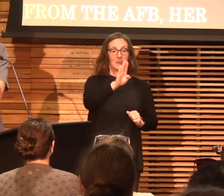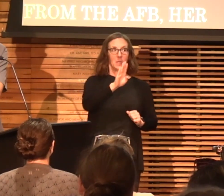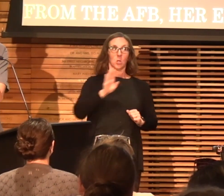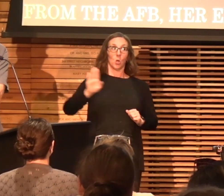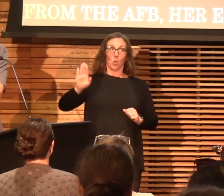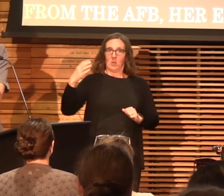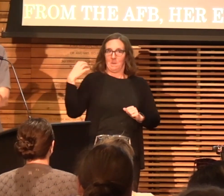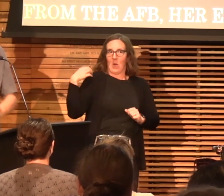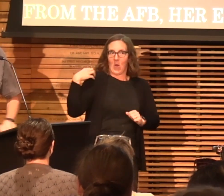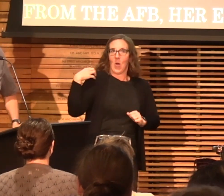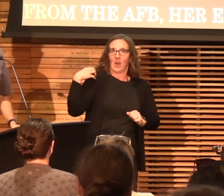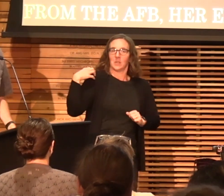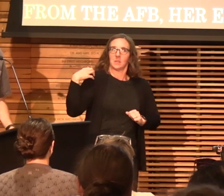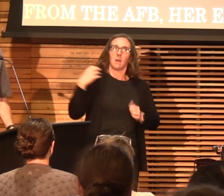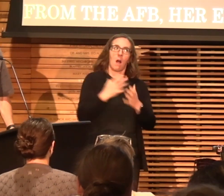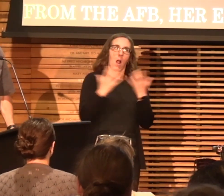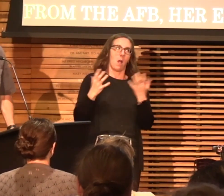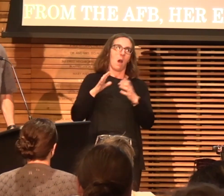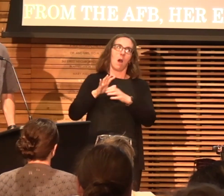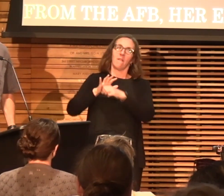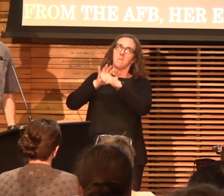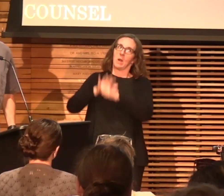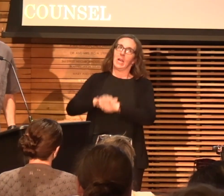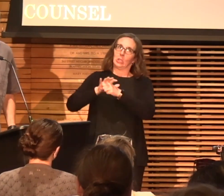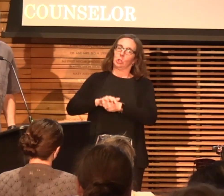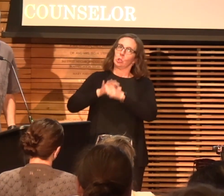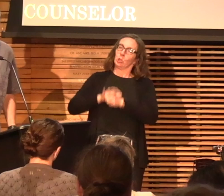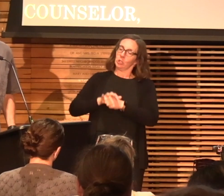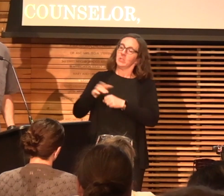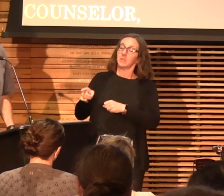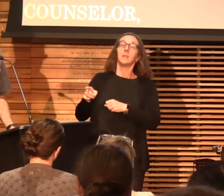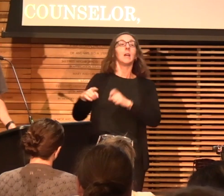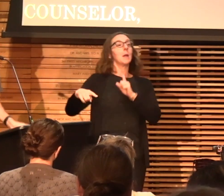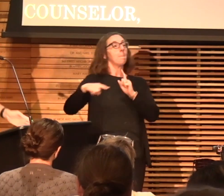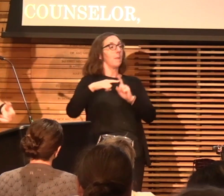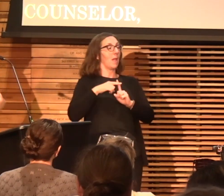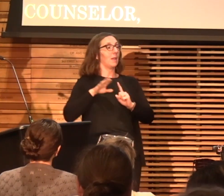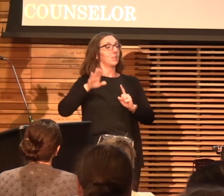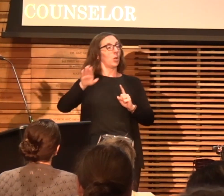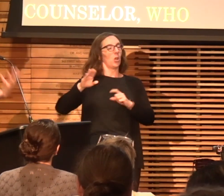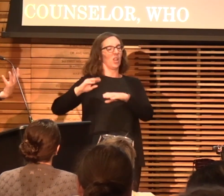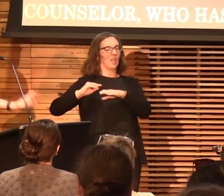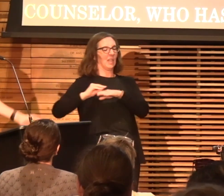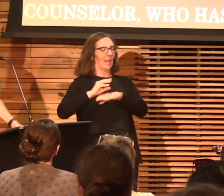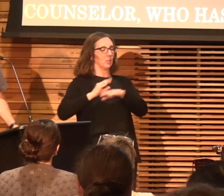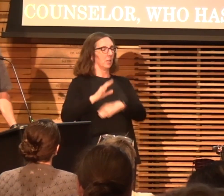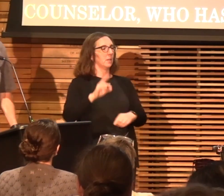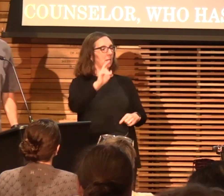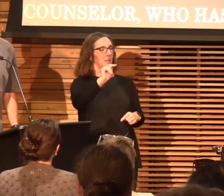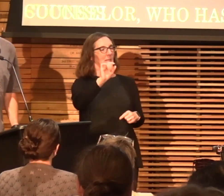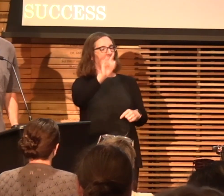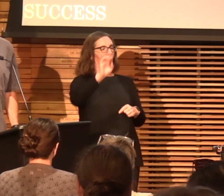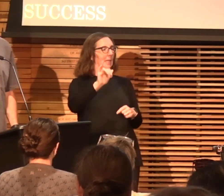and her literary counselor, Nella Braddy Henney, who's become sort of the successor to Annie Sullivan